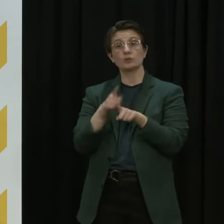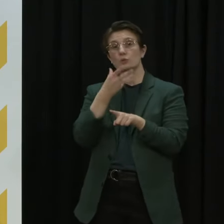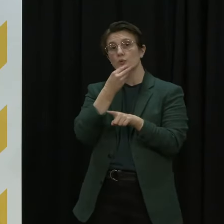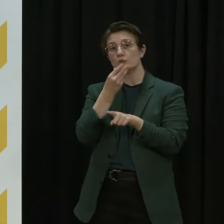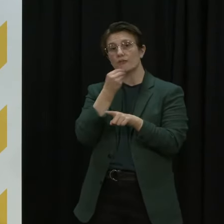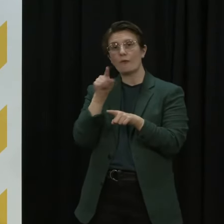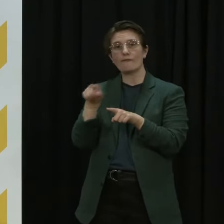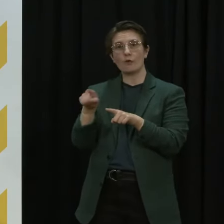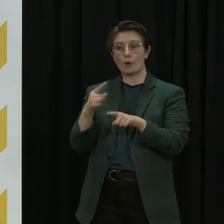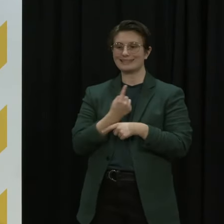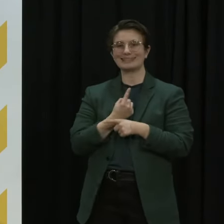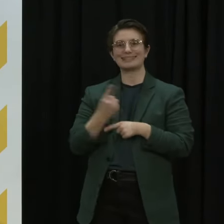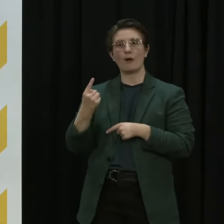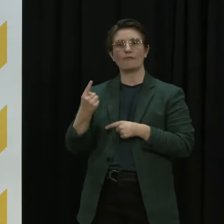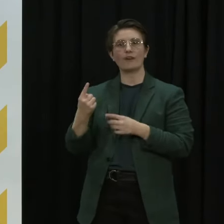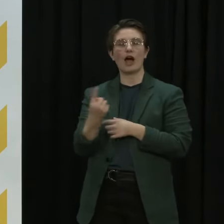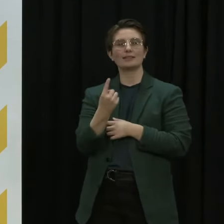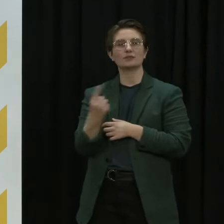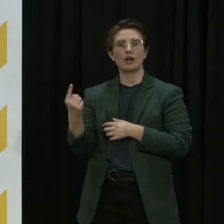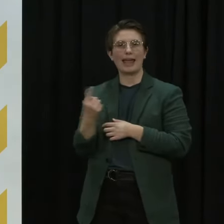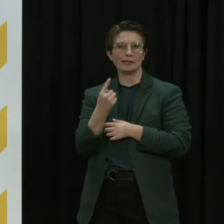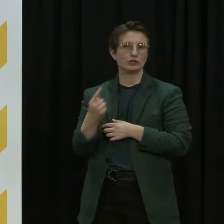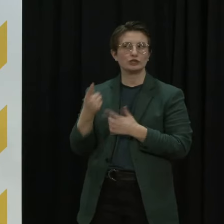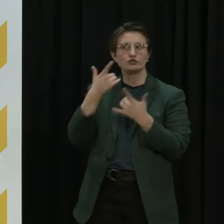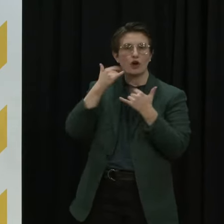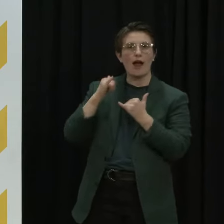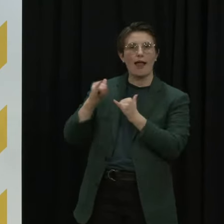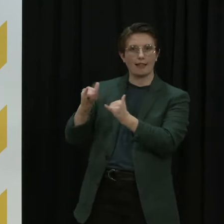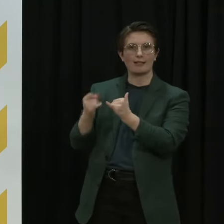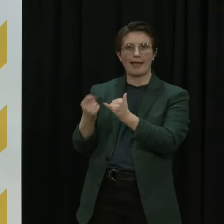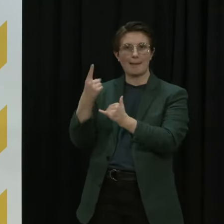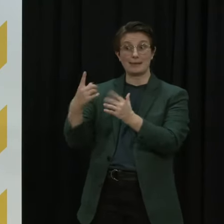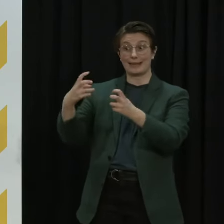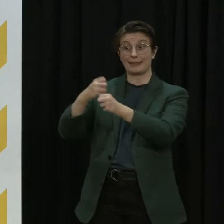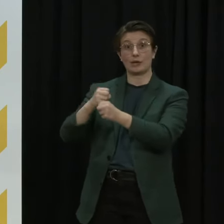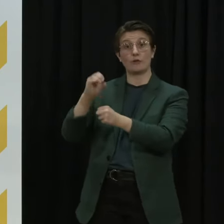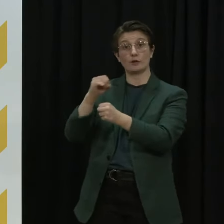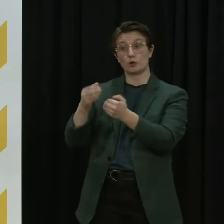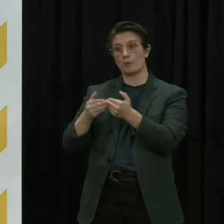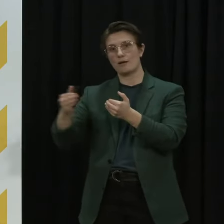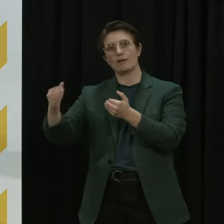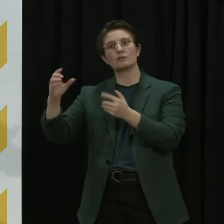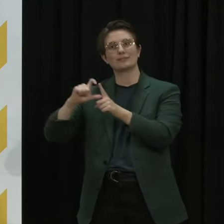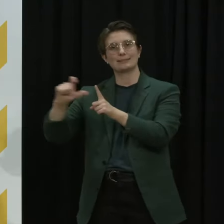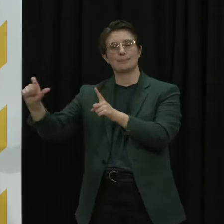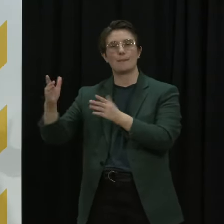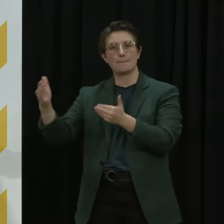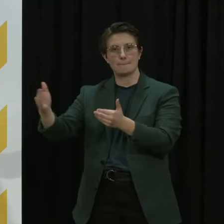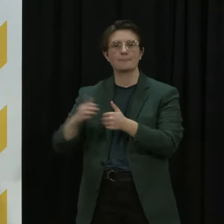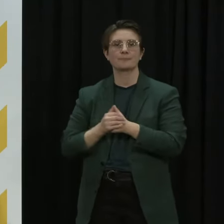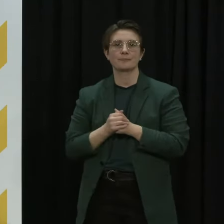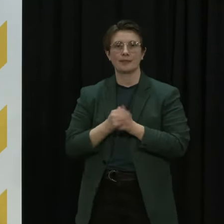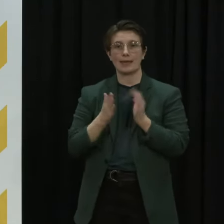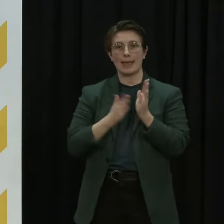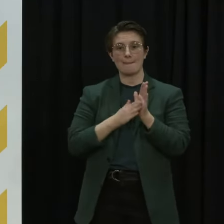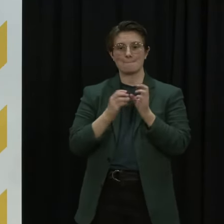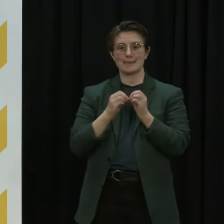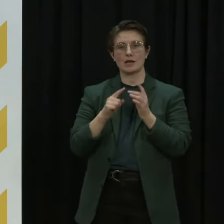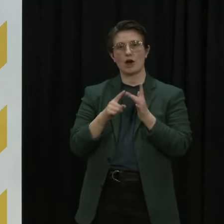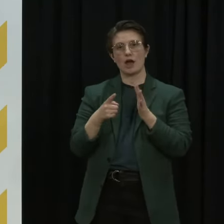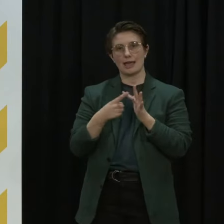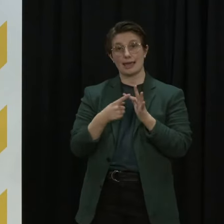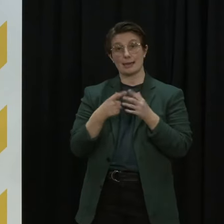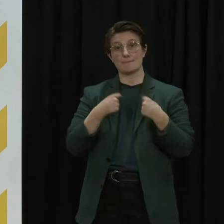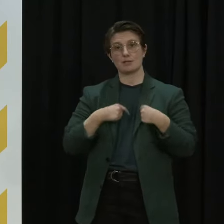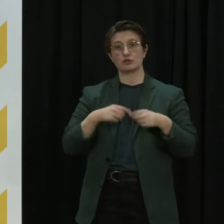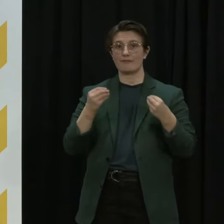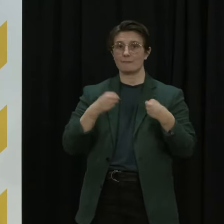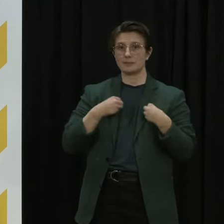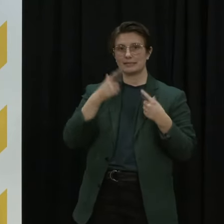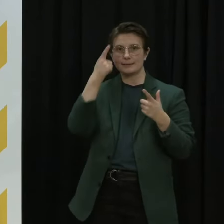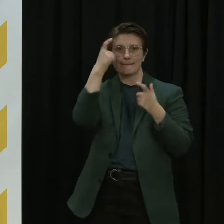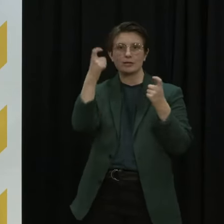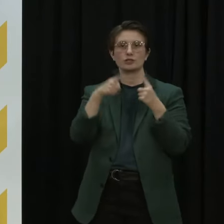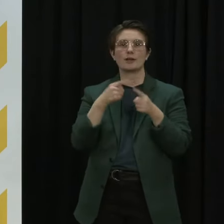making.